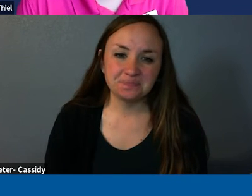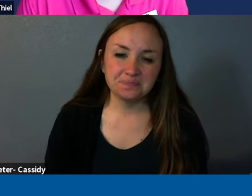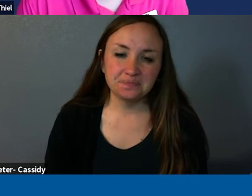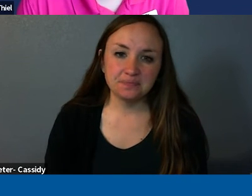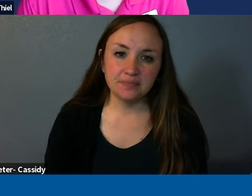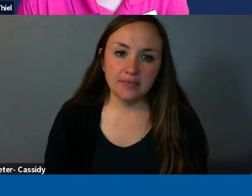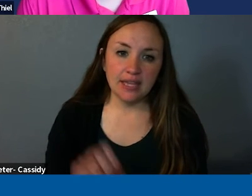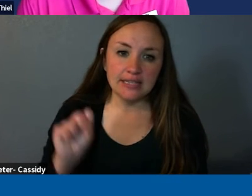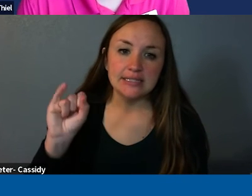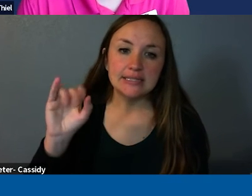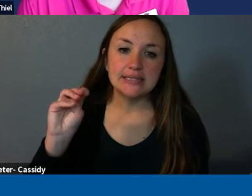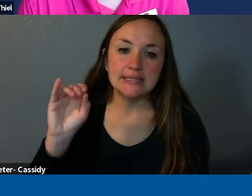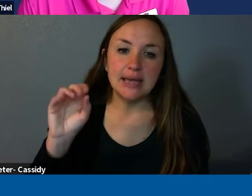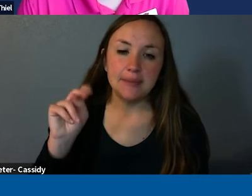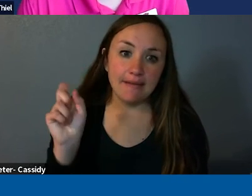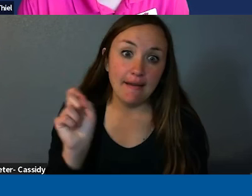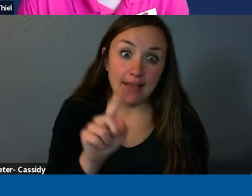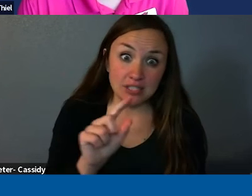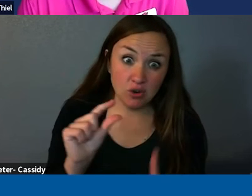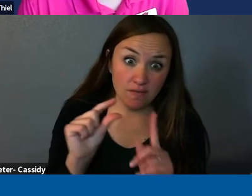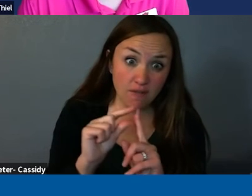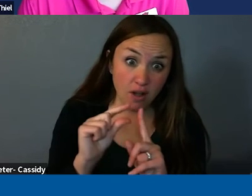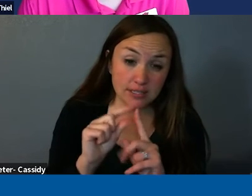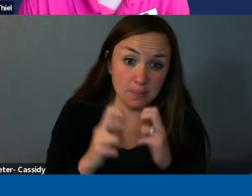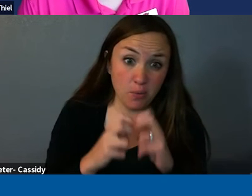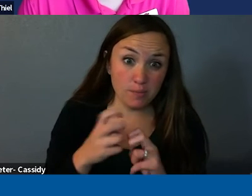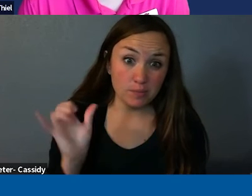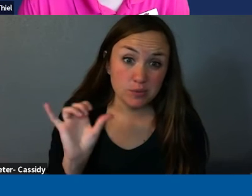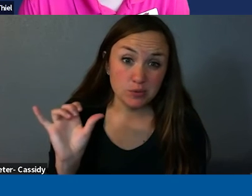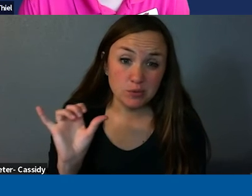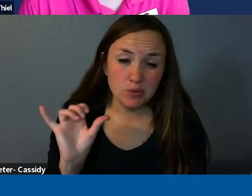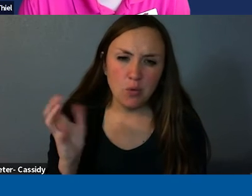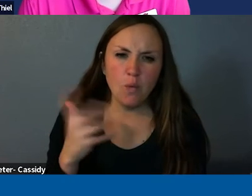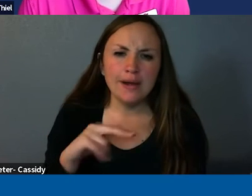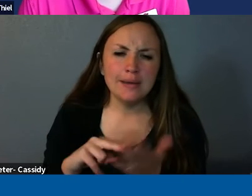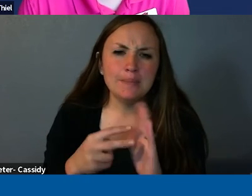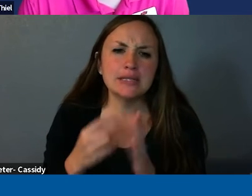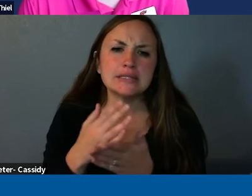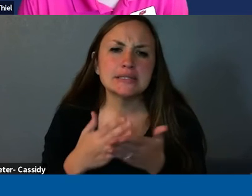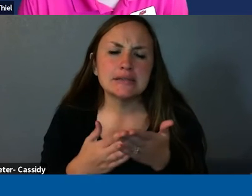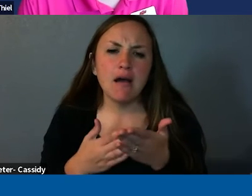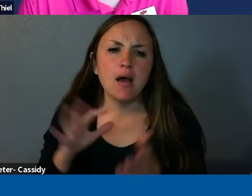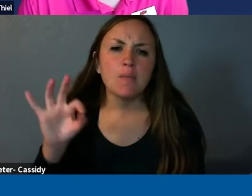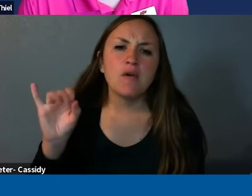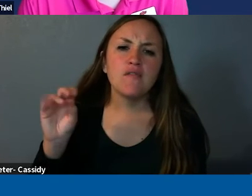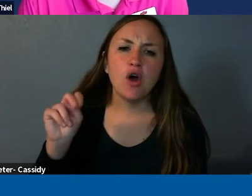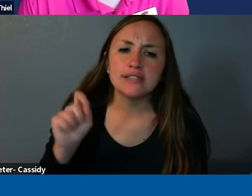Simon asks, are fonts an issue too? And what I mean is, some fonts can be very thin and difficult to read.